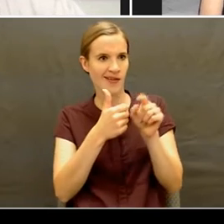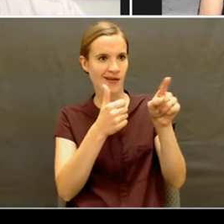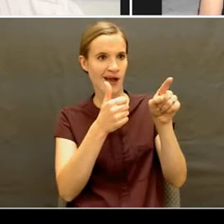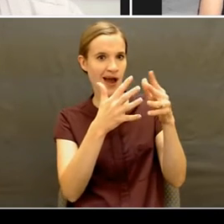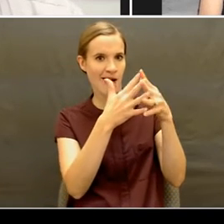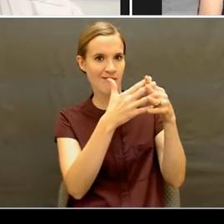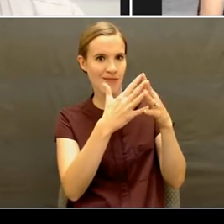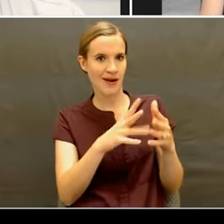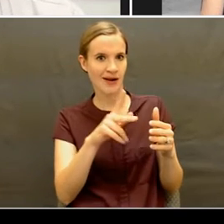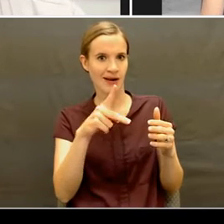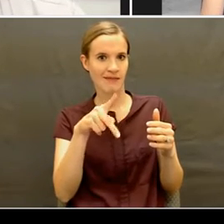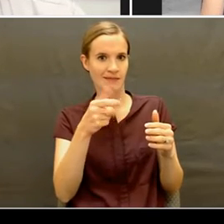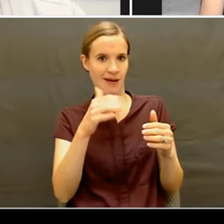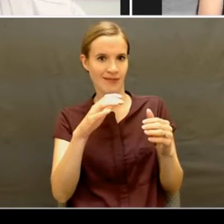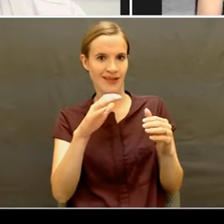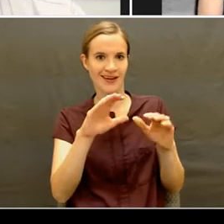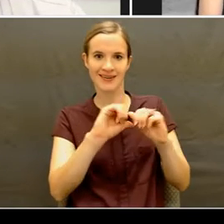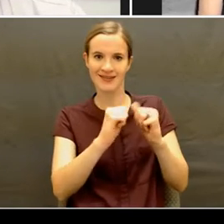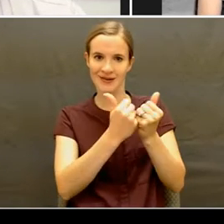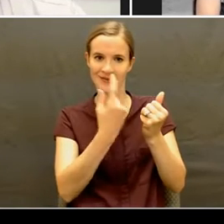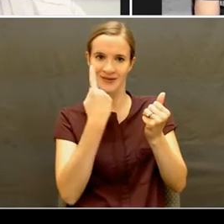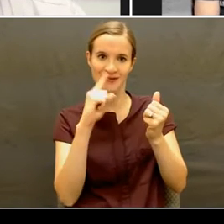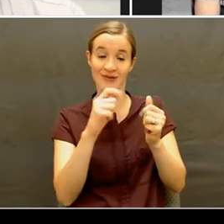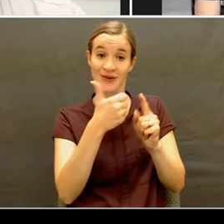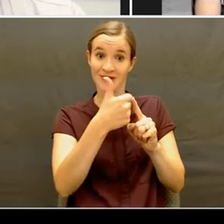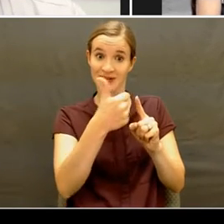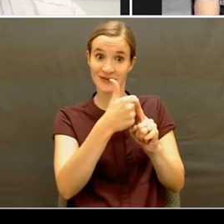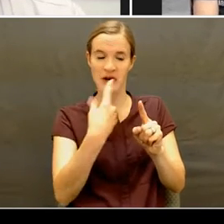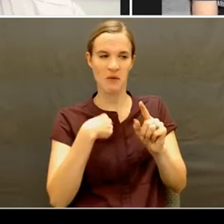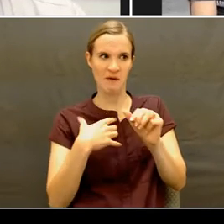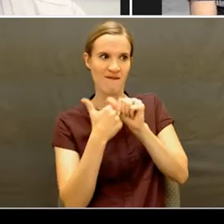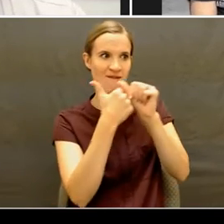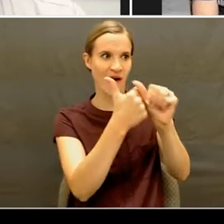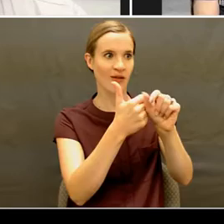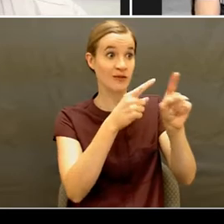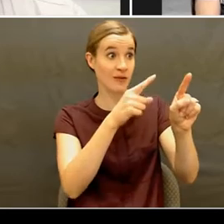we haven't, they thought they could get rid of us when they went to Montreal, Canada, we went to